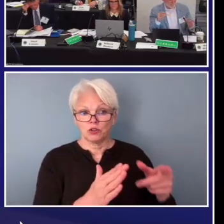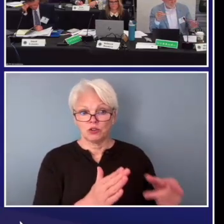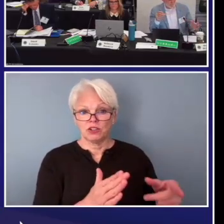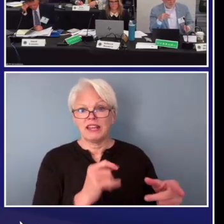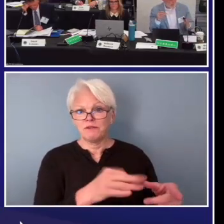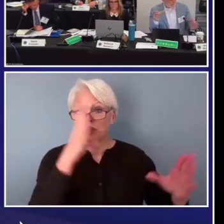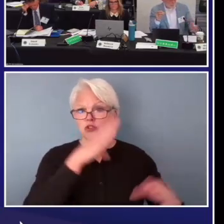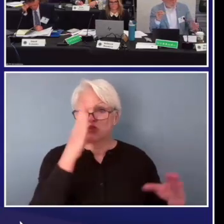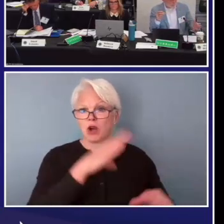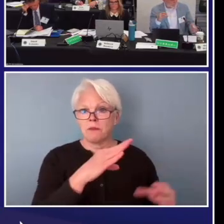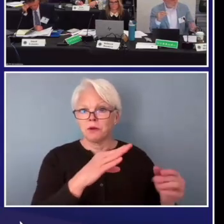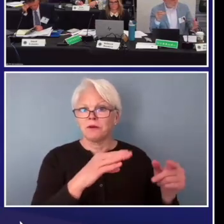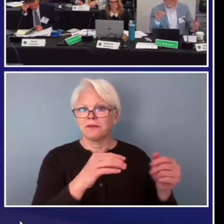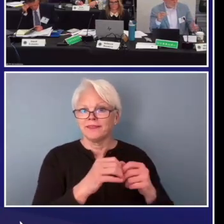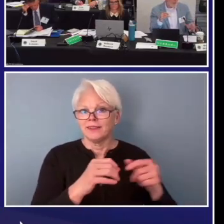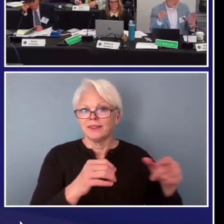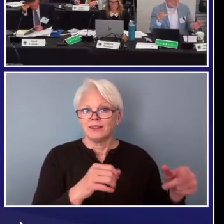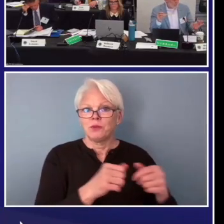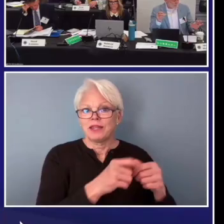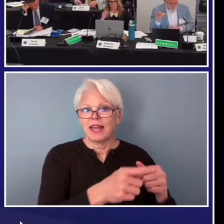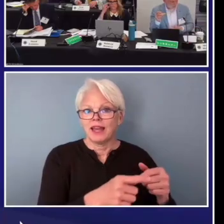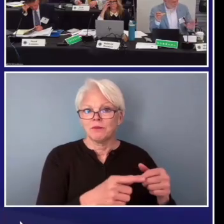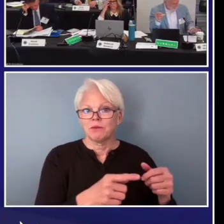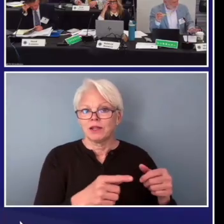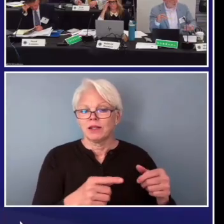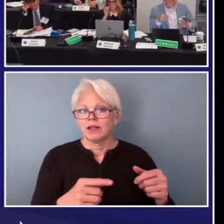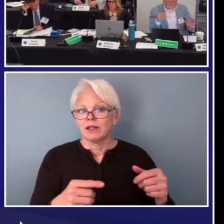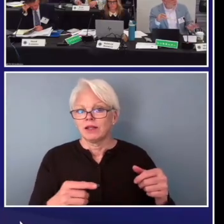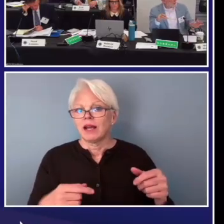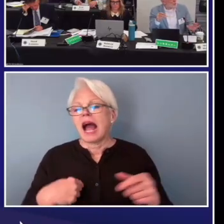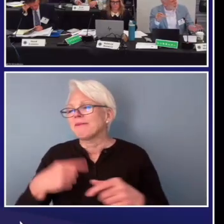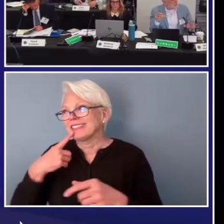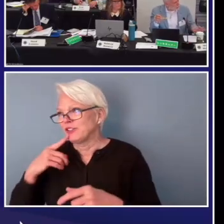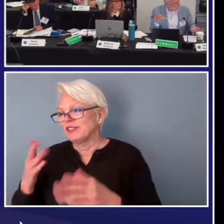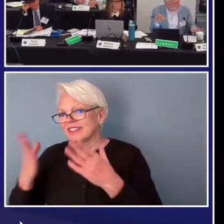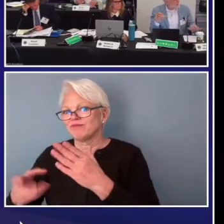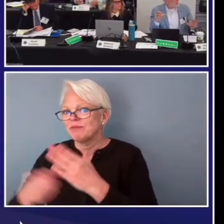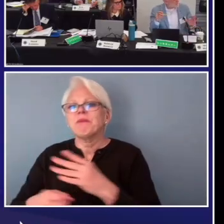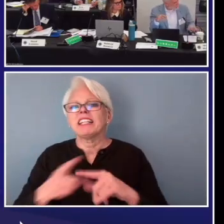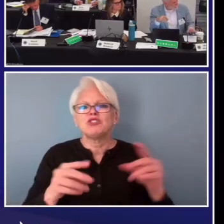it kind of an, uh, no, I'm not saying that you're suggesting an automatic, but it should be a rougher road to cover than